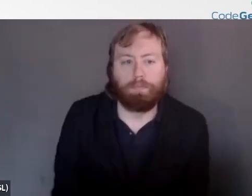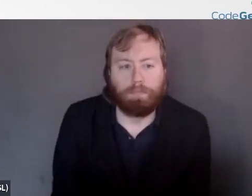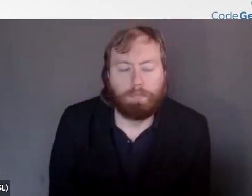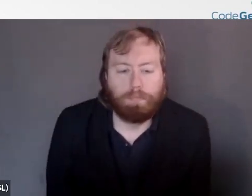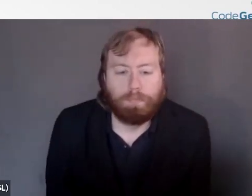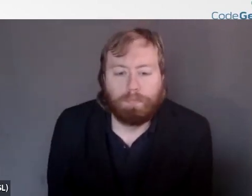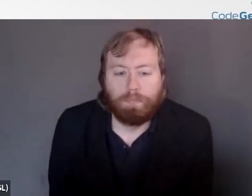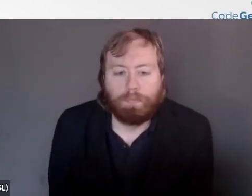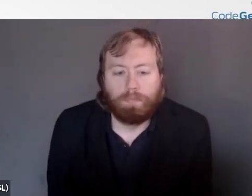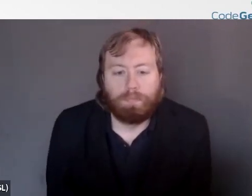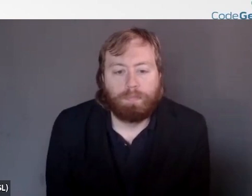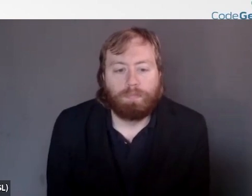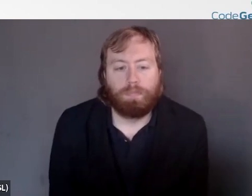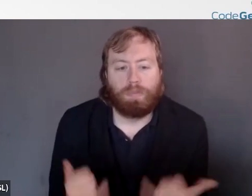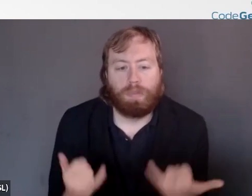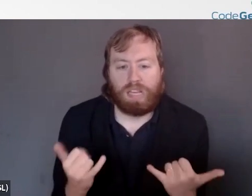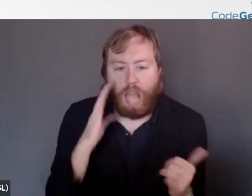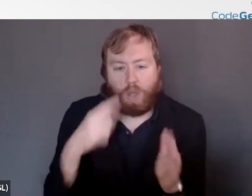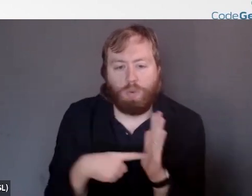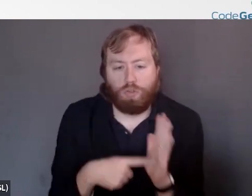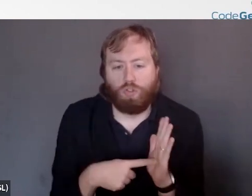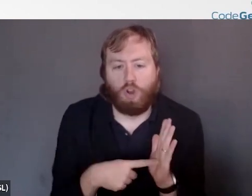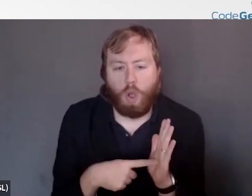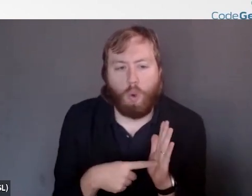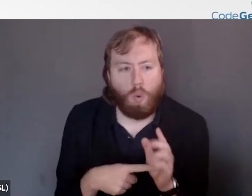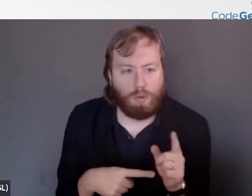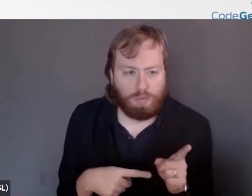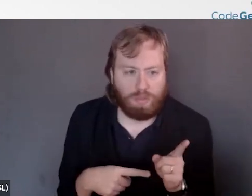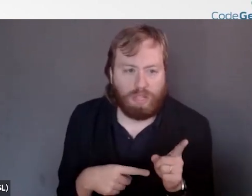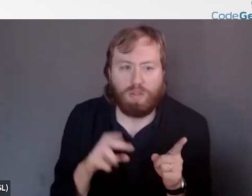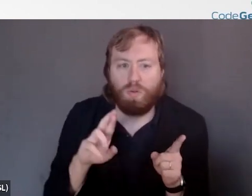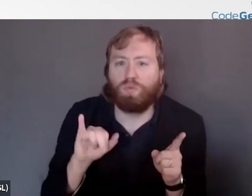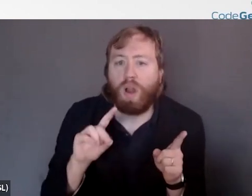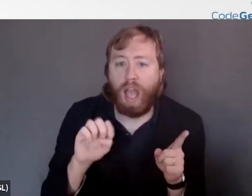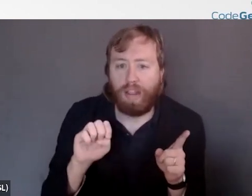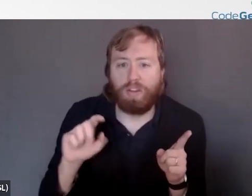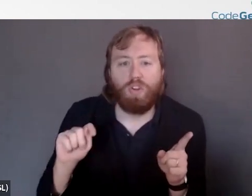and there's about 25 bus routes on this website. While we're going through this,